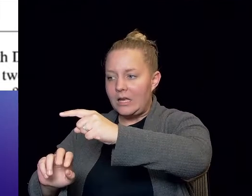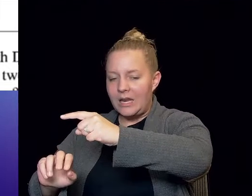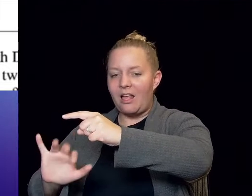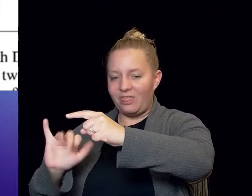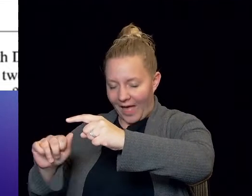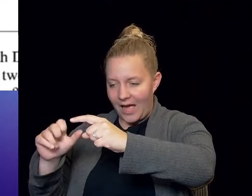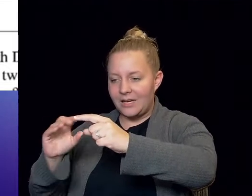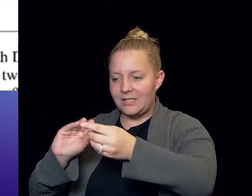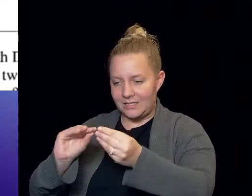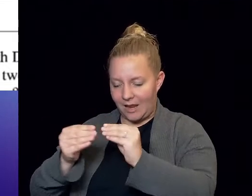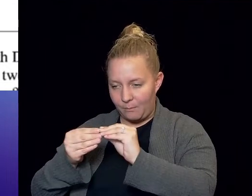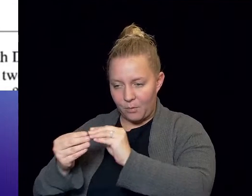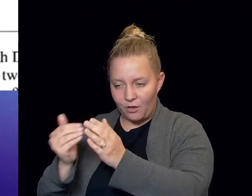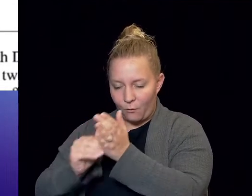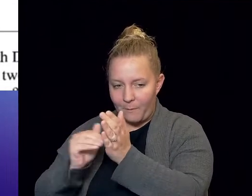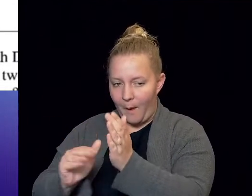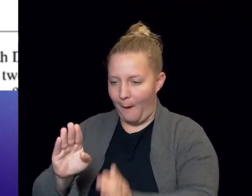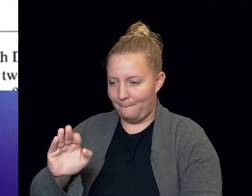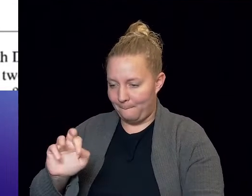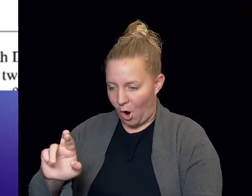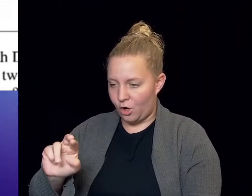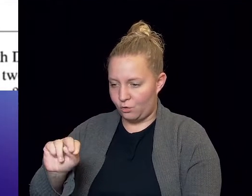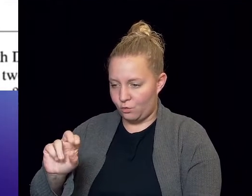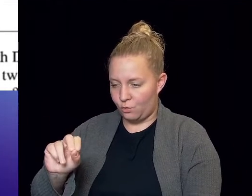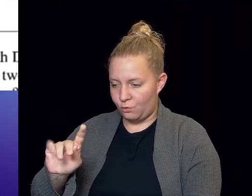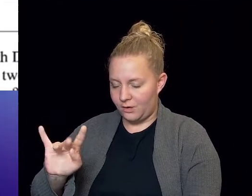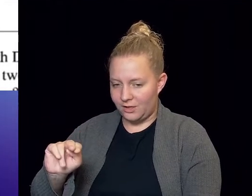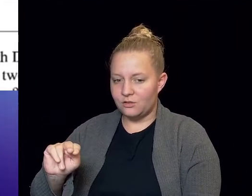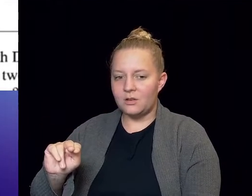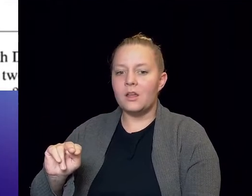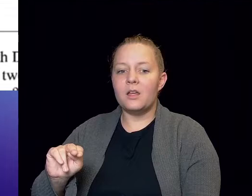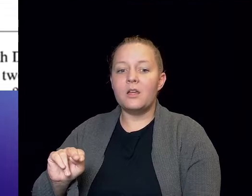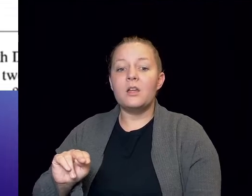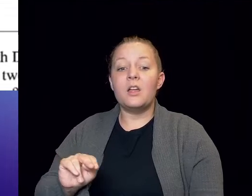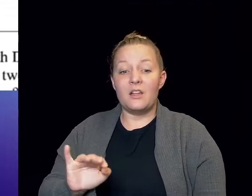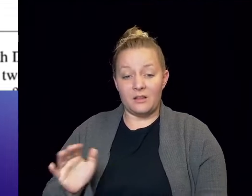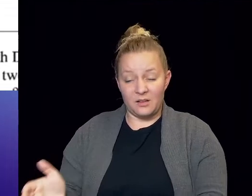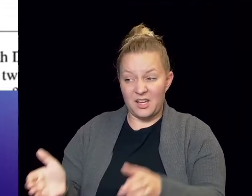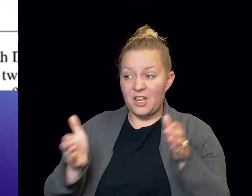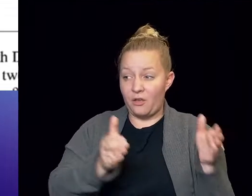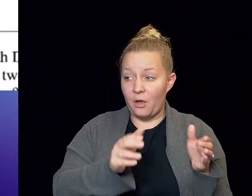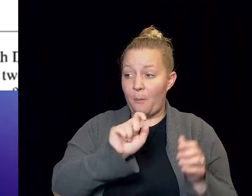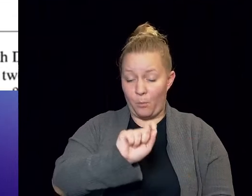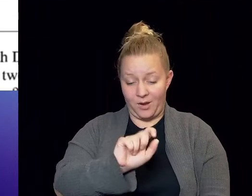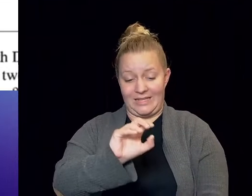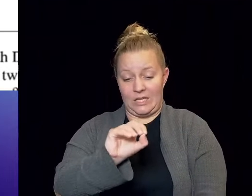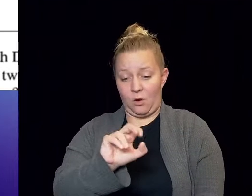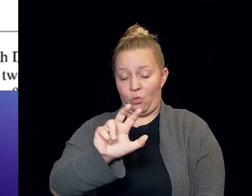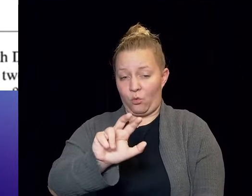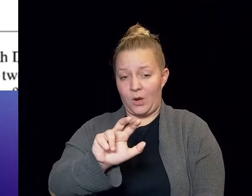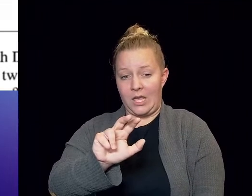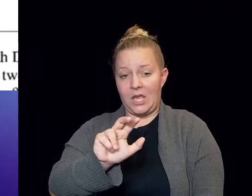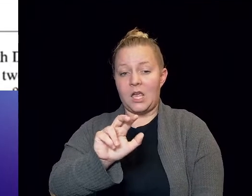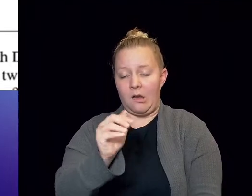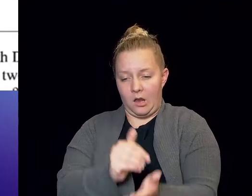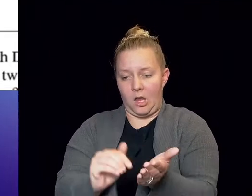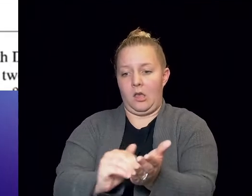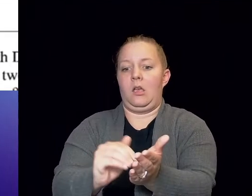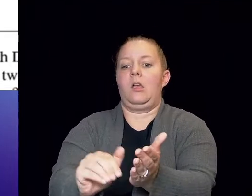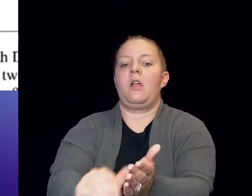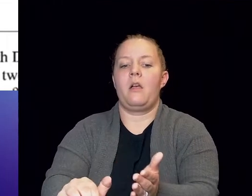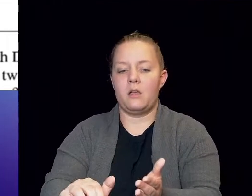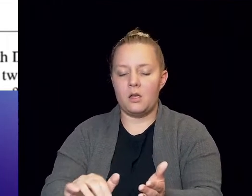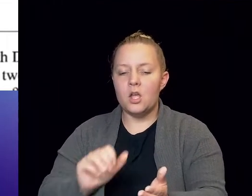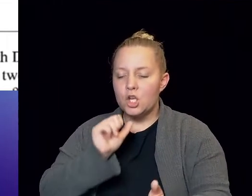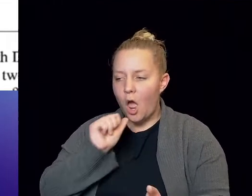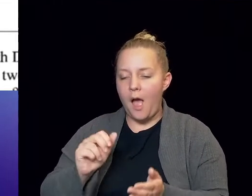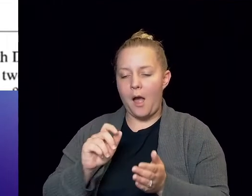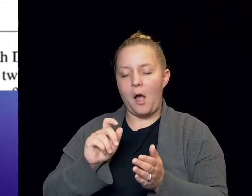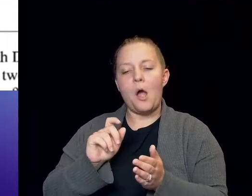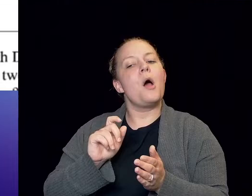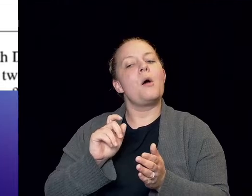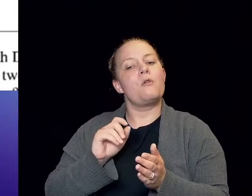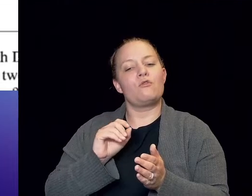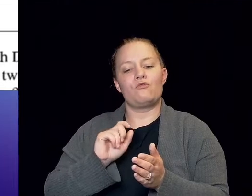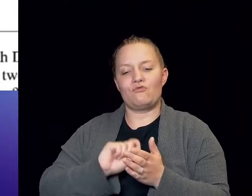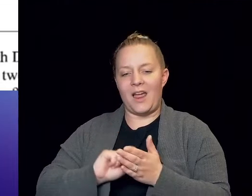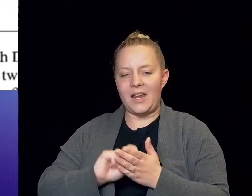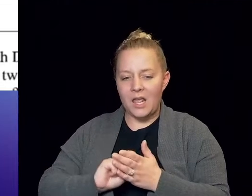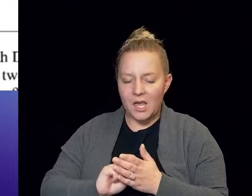For this first one, the 0.3 repeating, you are NOT going to put like points or point 3 3